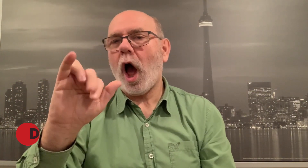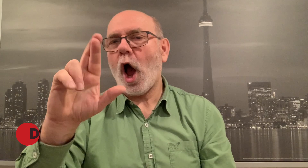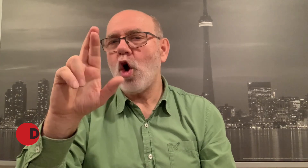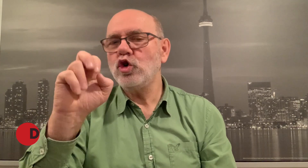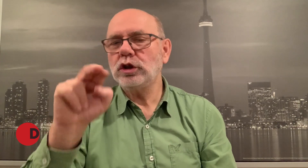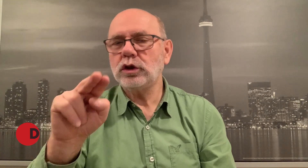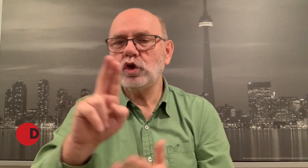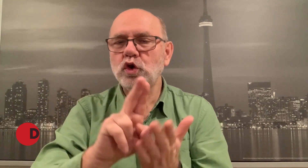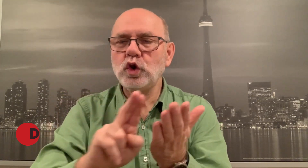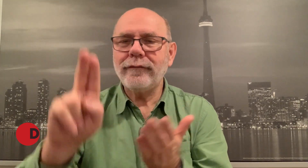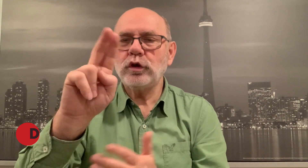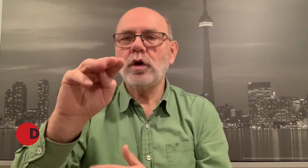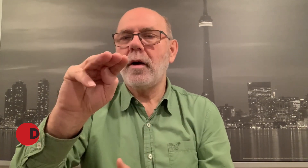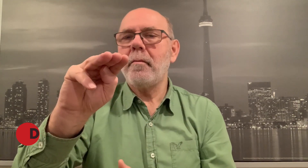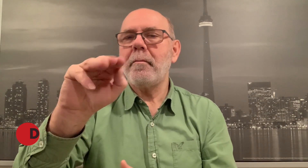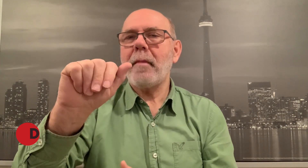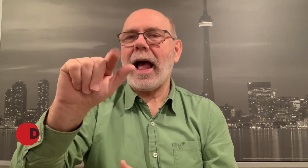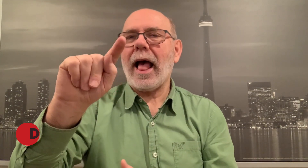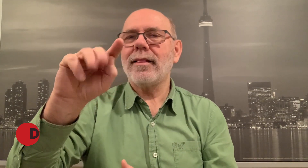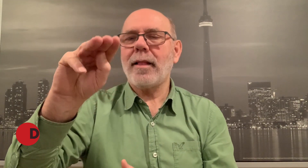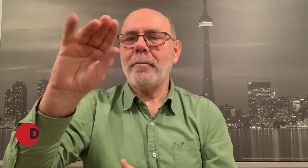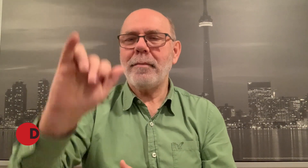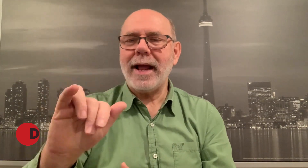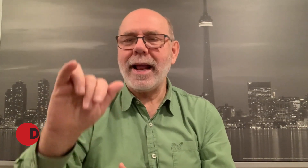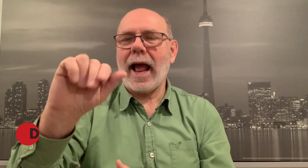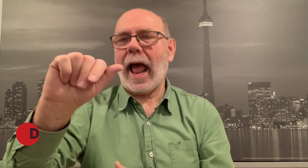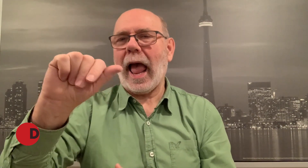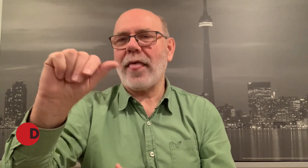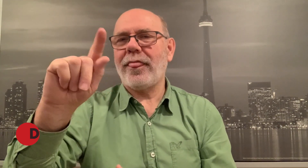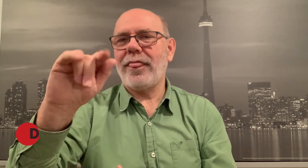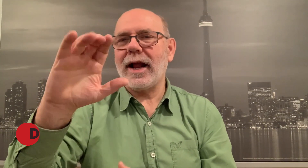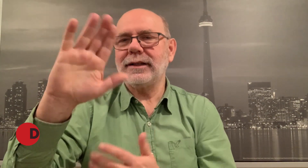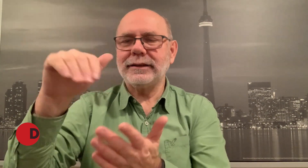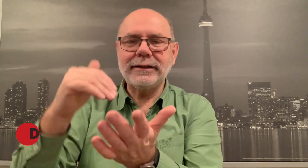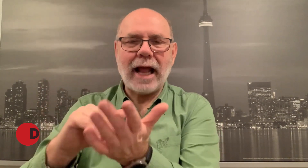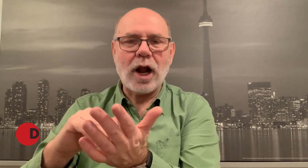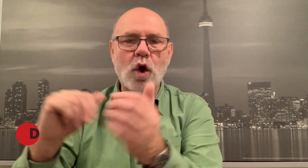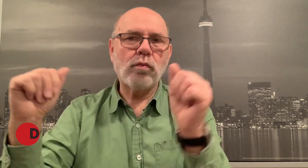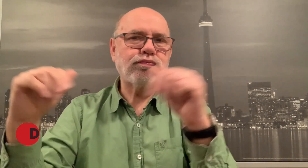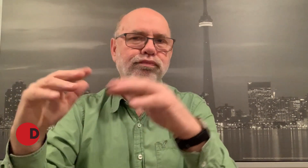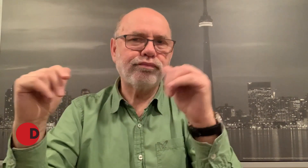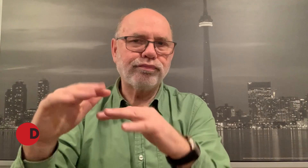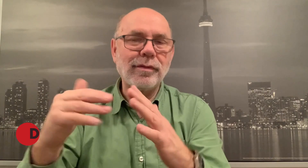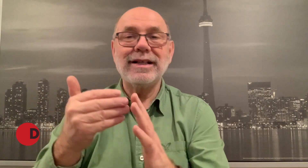to Ryerson University, Mattamy Athletic center. Then it moved